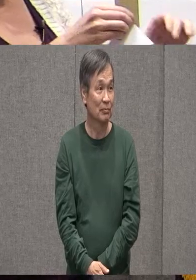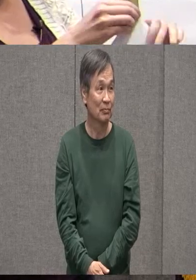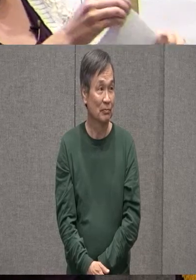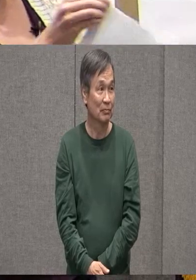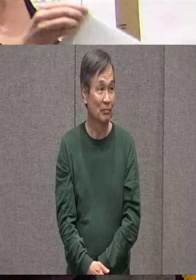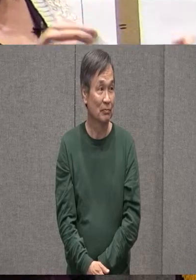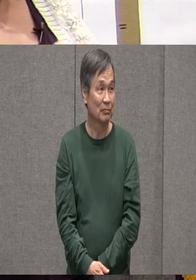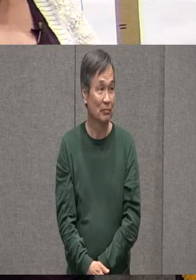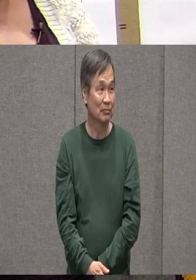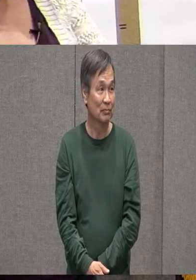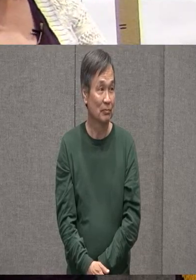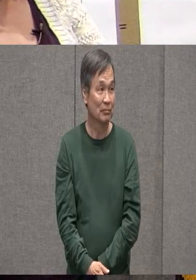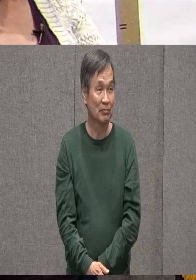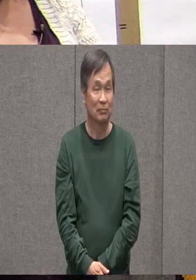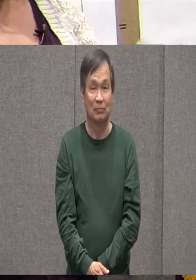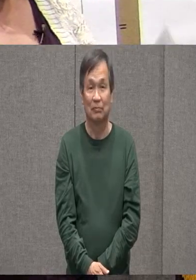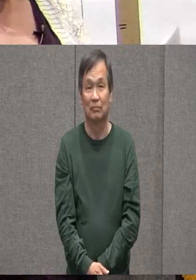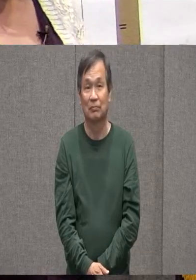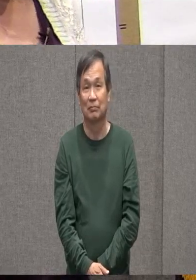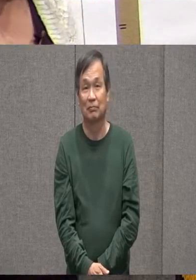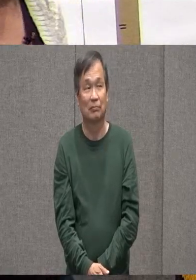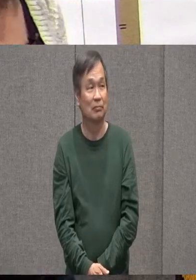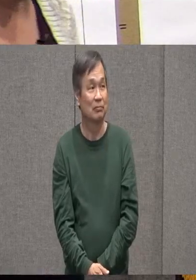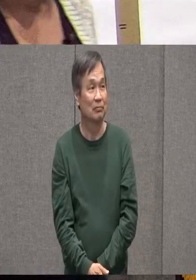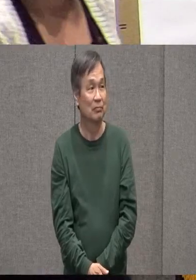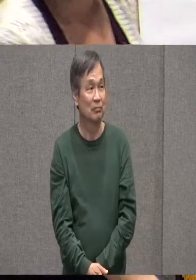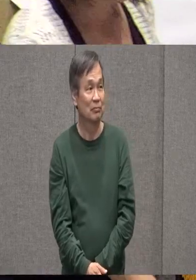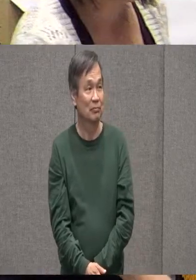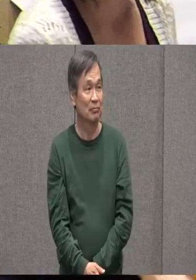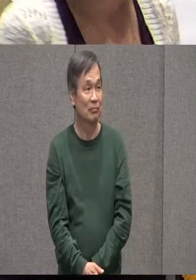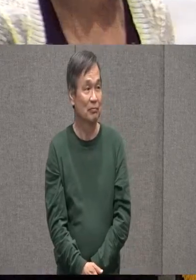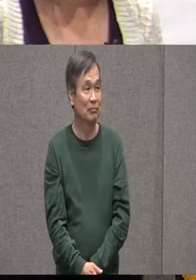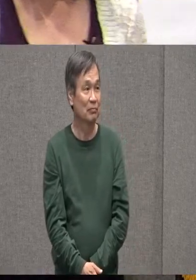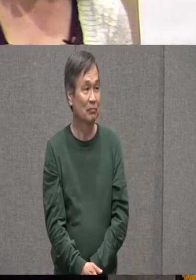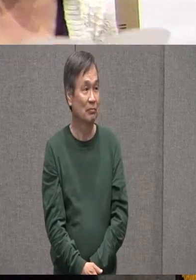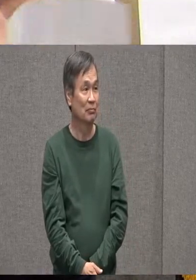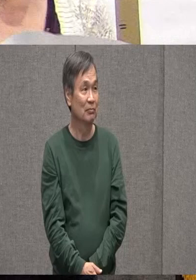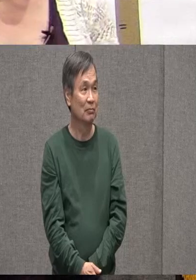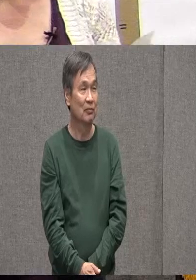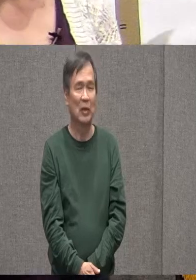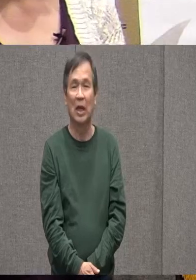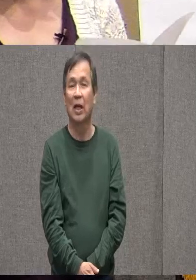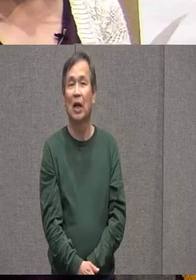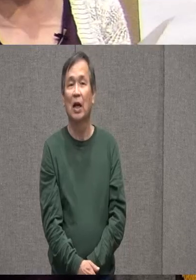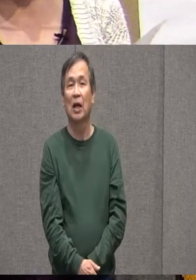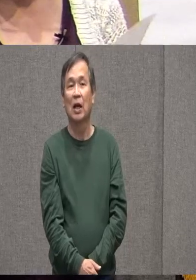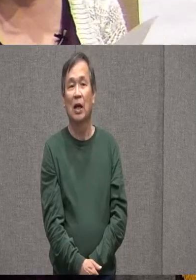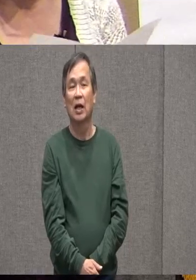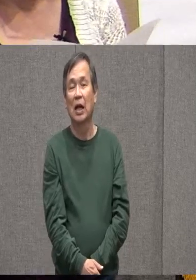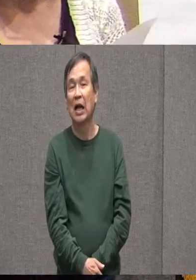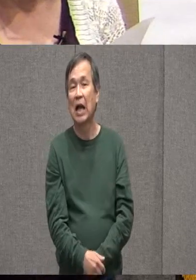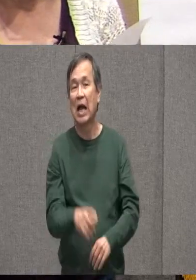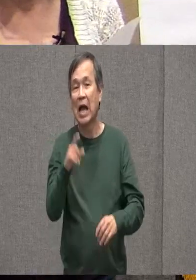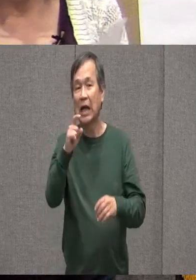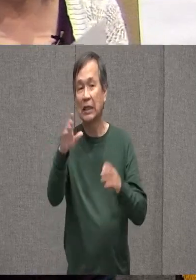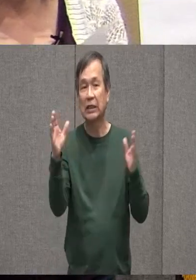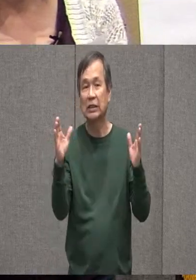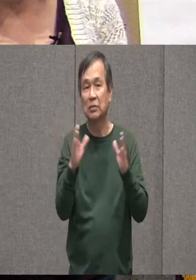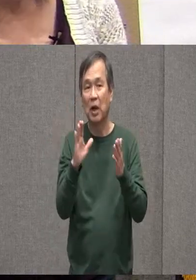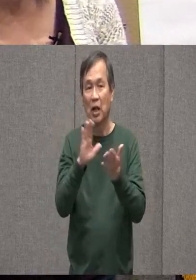So I am going to cut this and make it smaller. Paper's fun that way. Whatever you start with, you can cut it